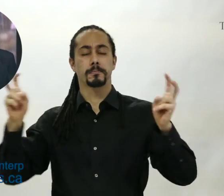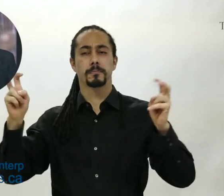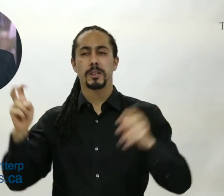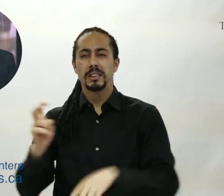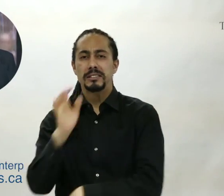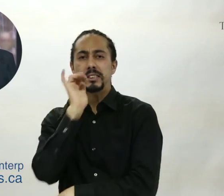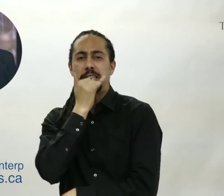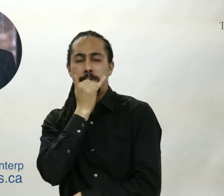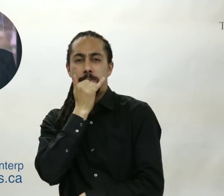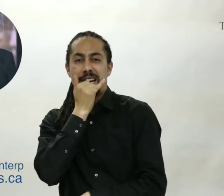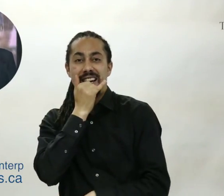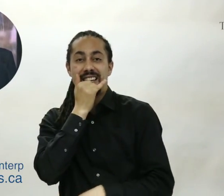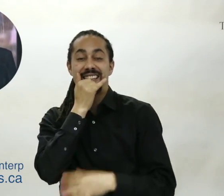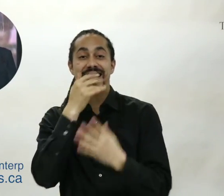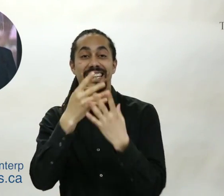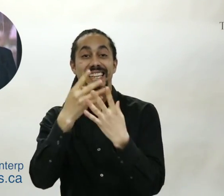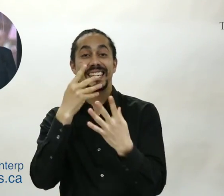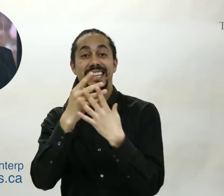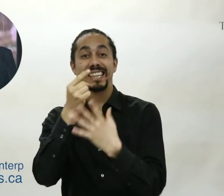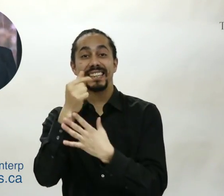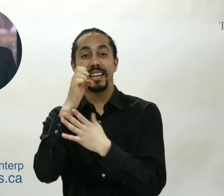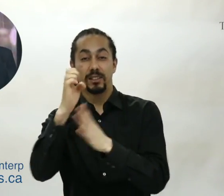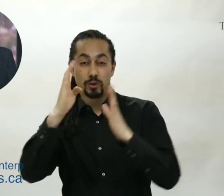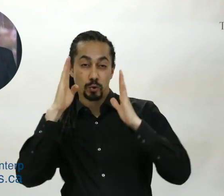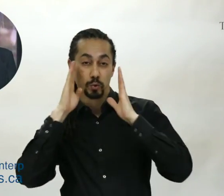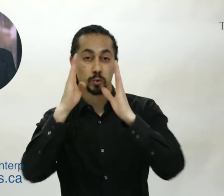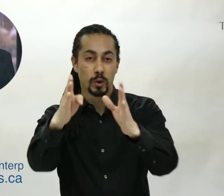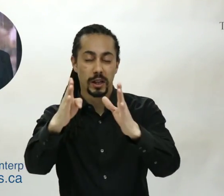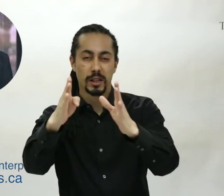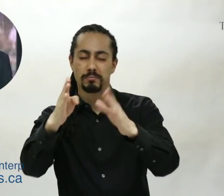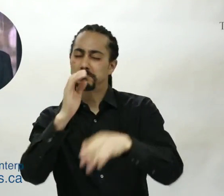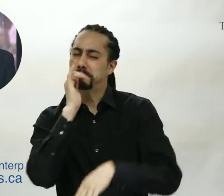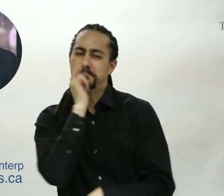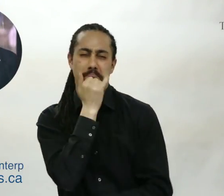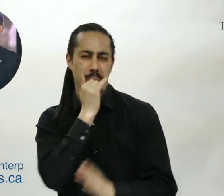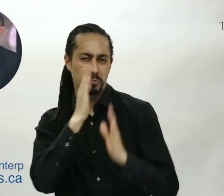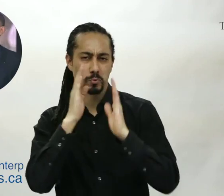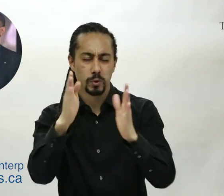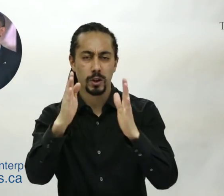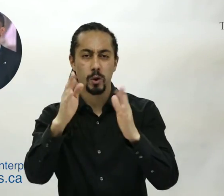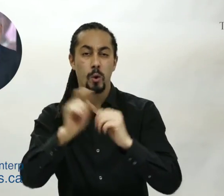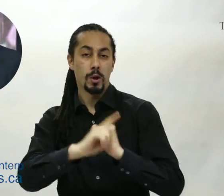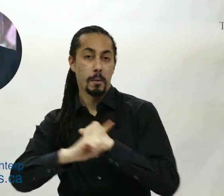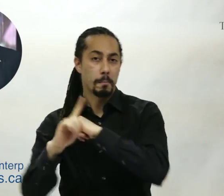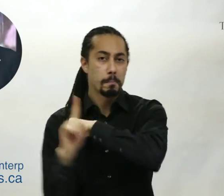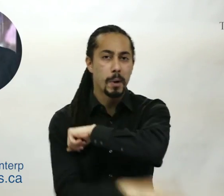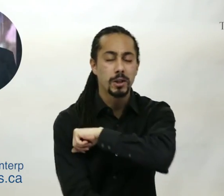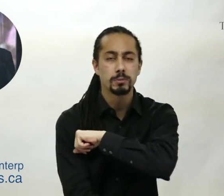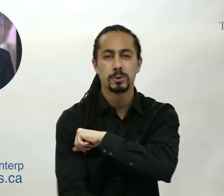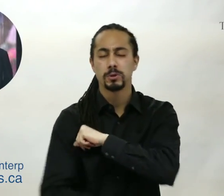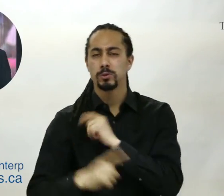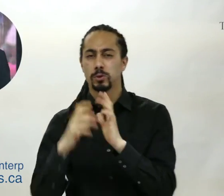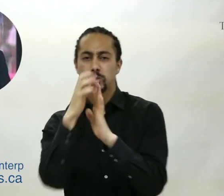"It matters not how strait the gate, how charged with punishments the scroll,